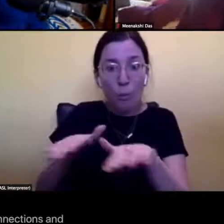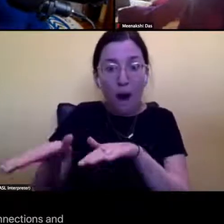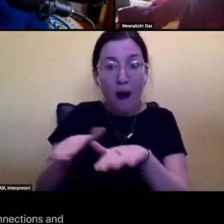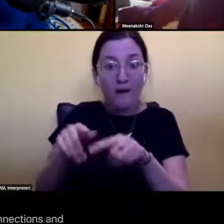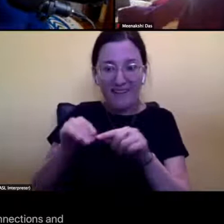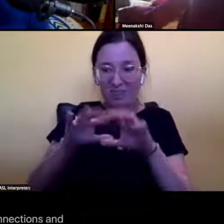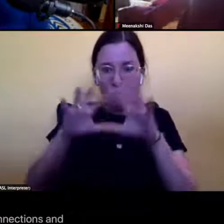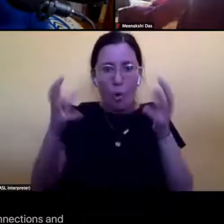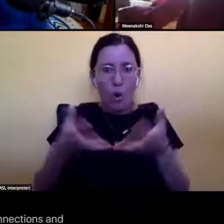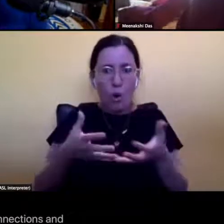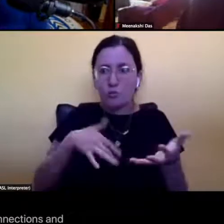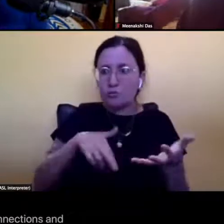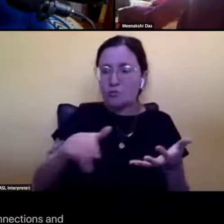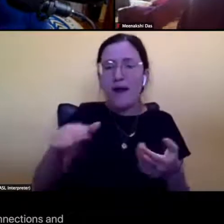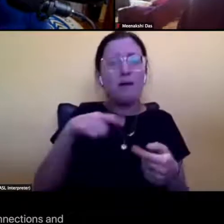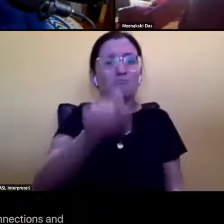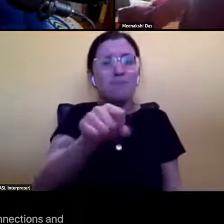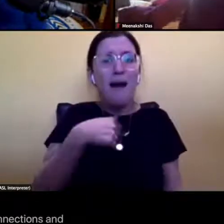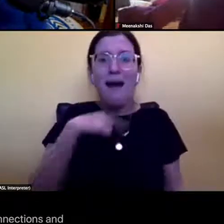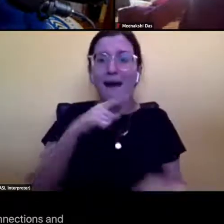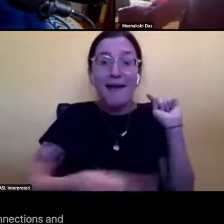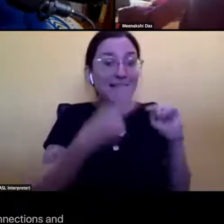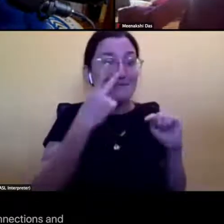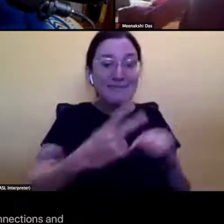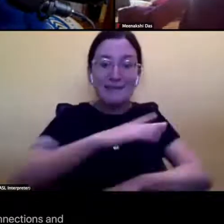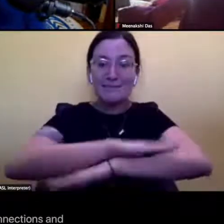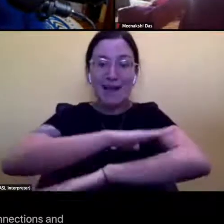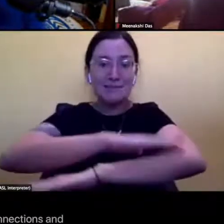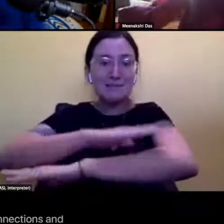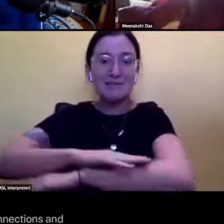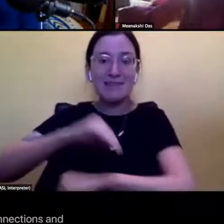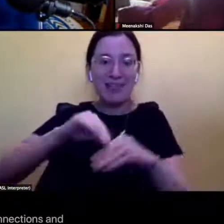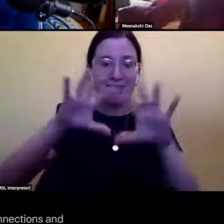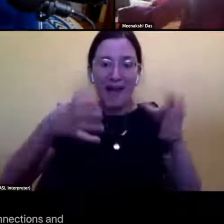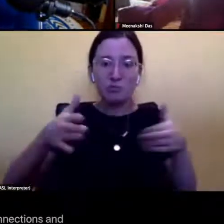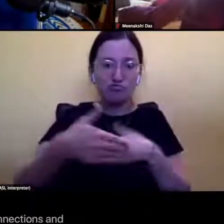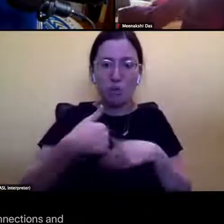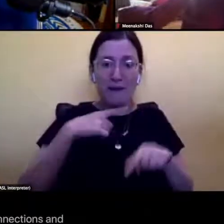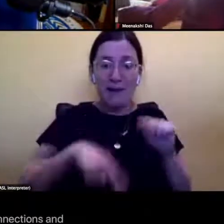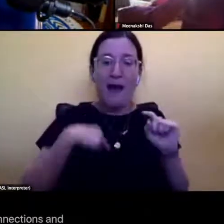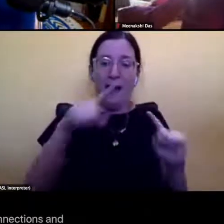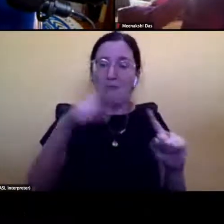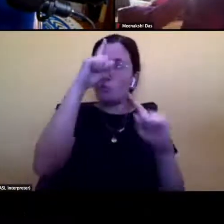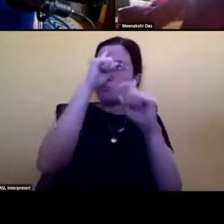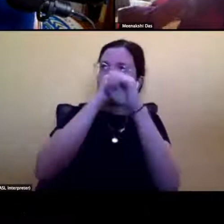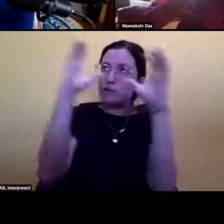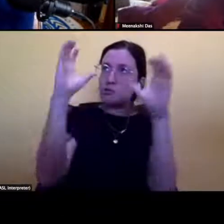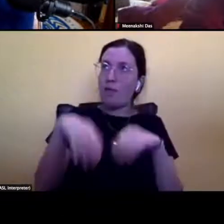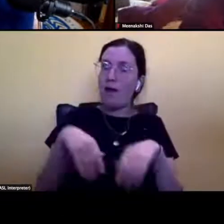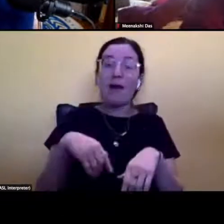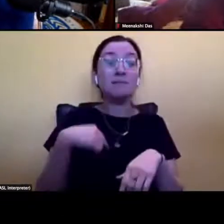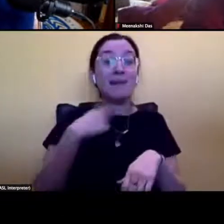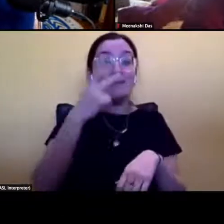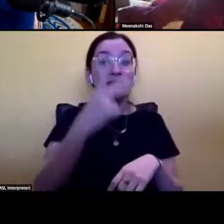desks in a classroom. I cannot visualize that. I cannot see traffic on the street. I have to